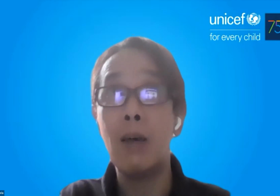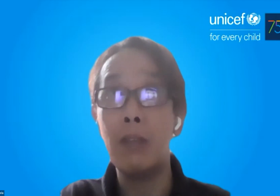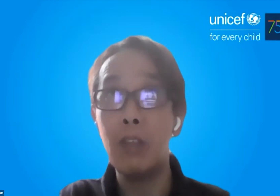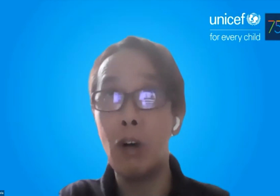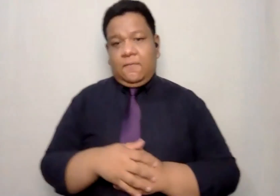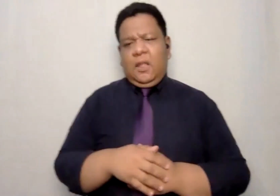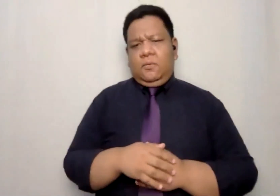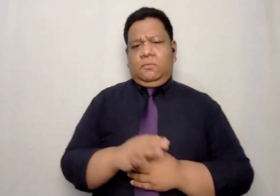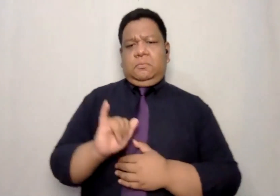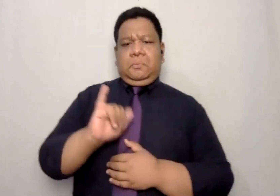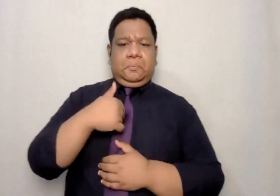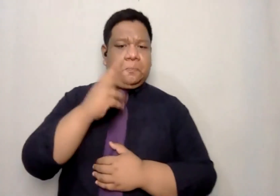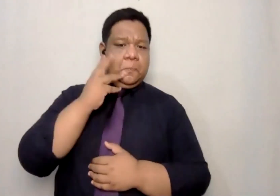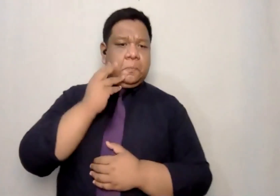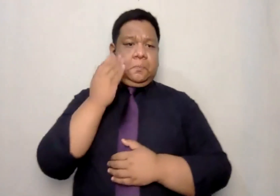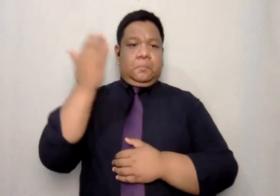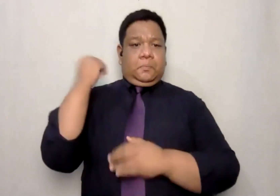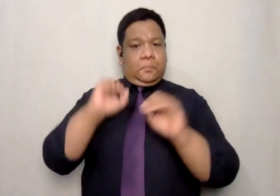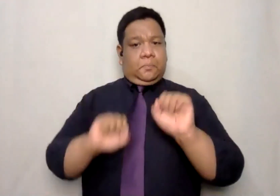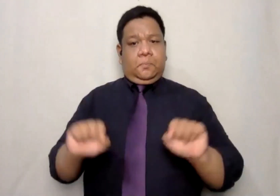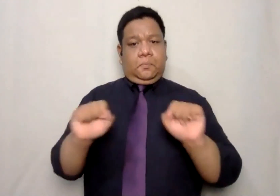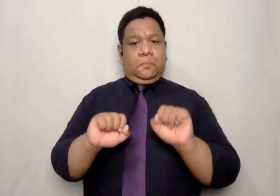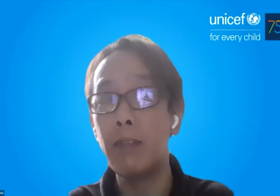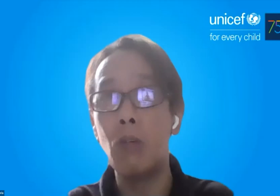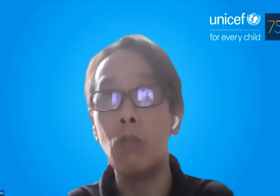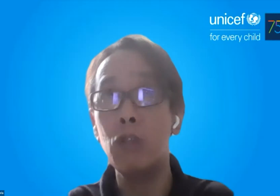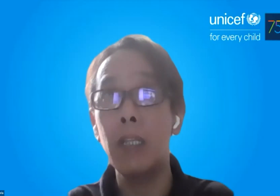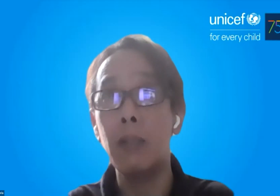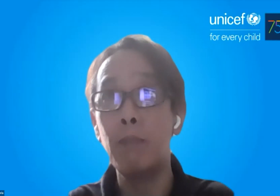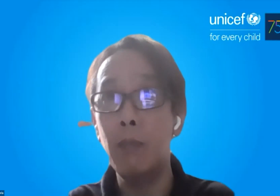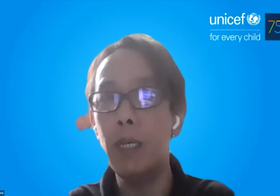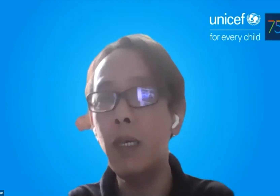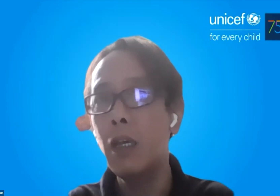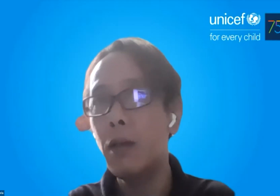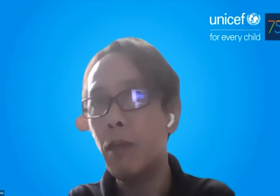Doc Beverly is correct. You will be asked to wait there and they will get your BP twice.